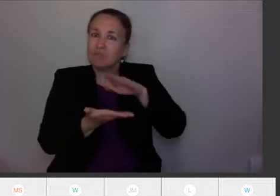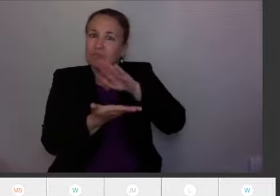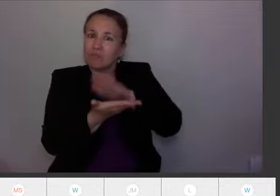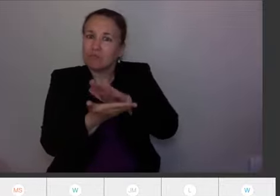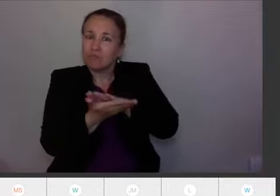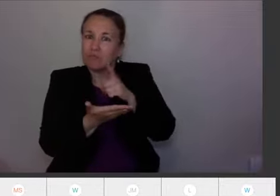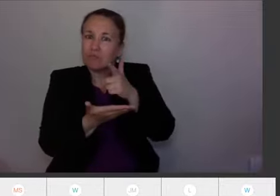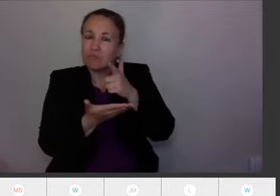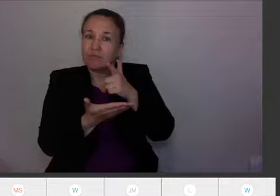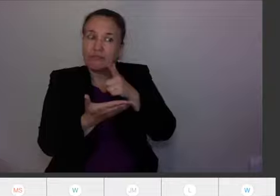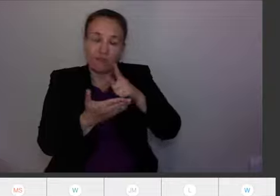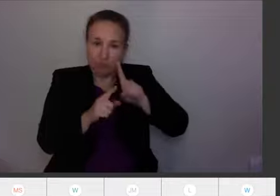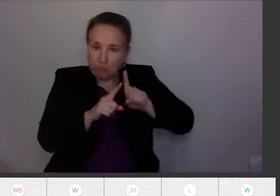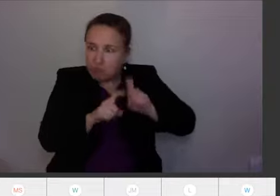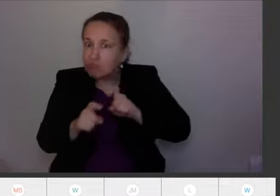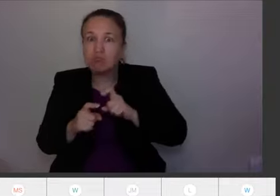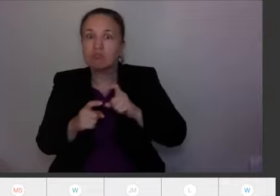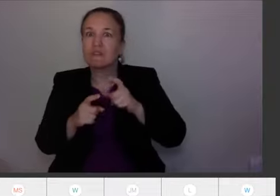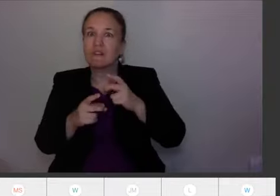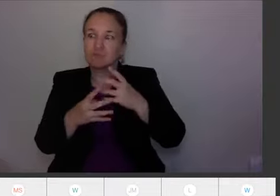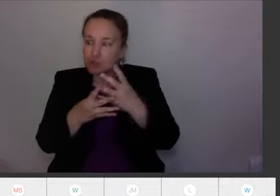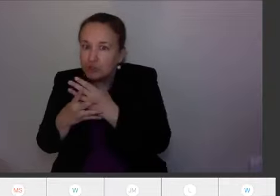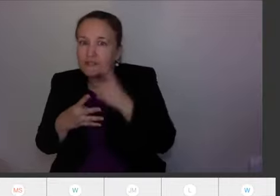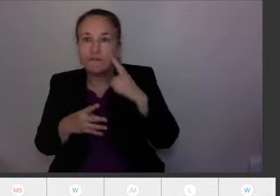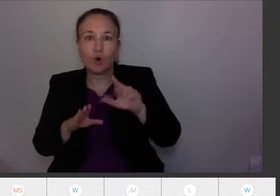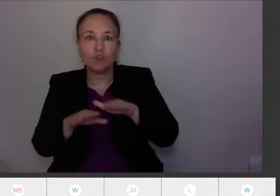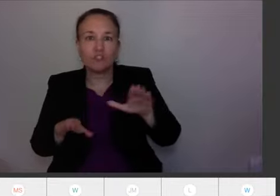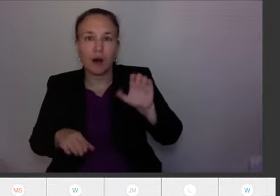screen for abuse of children and then there's